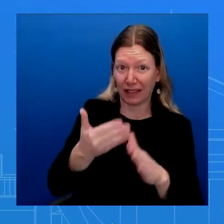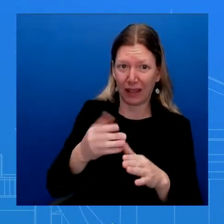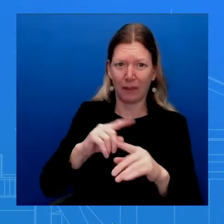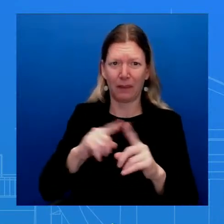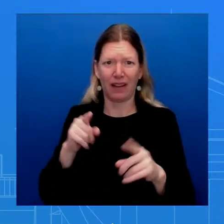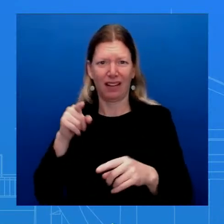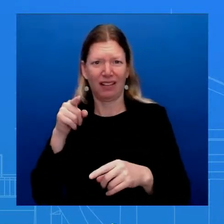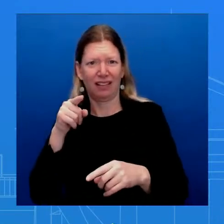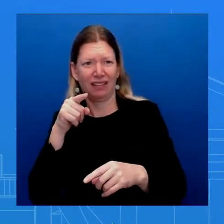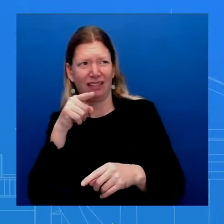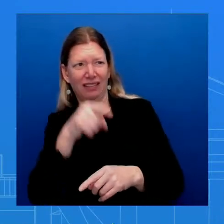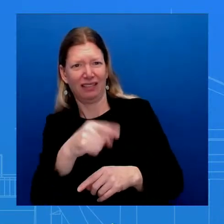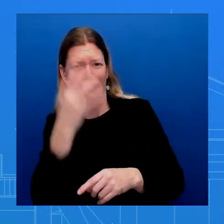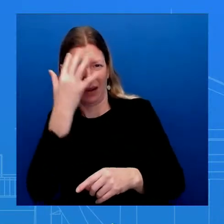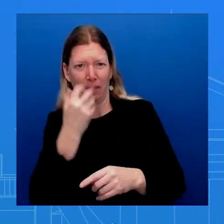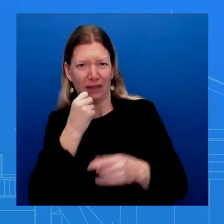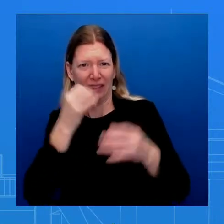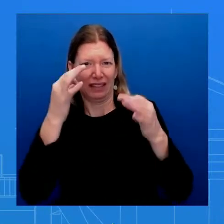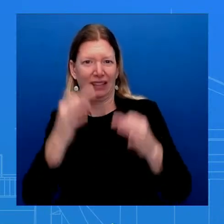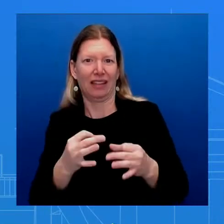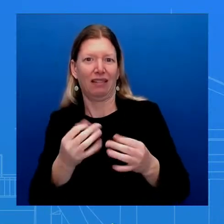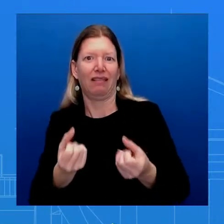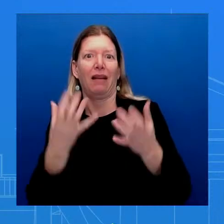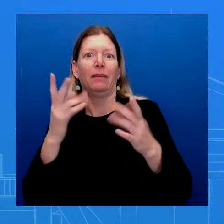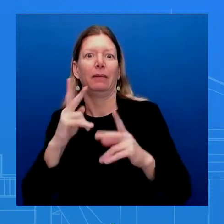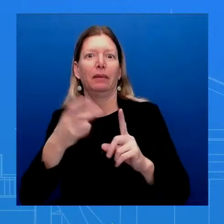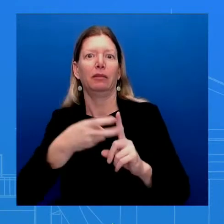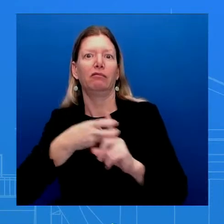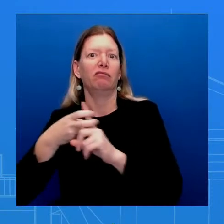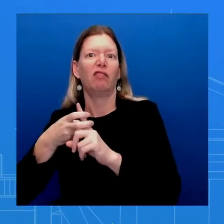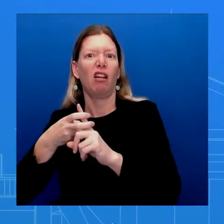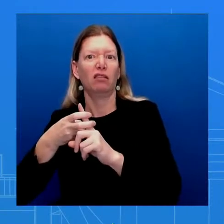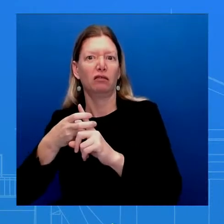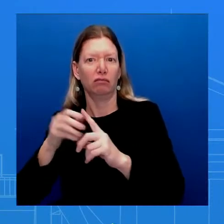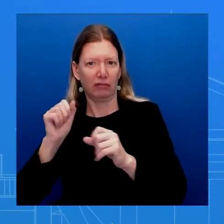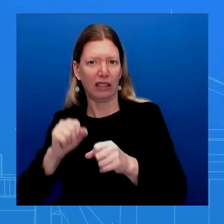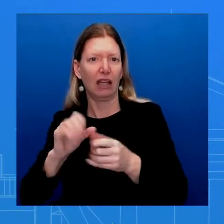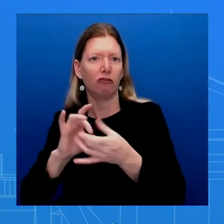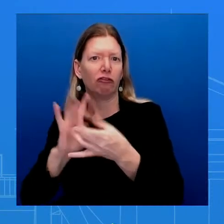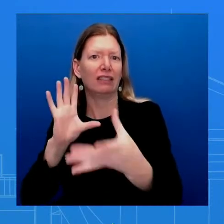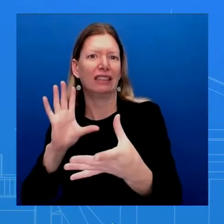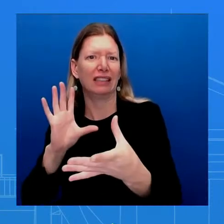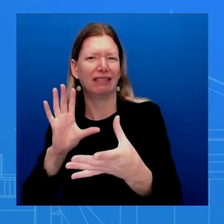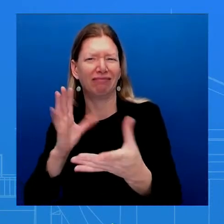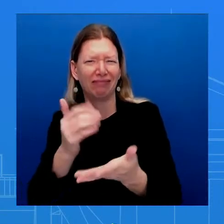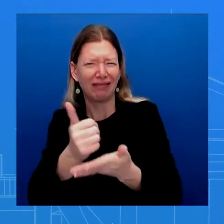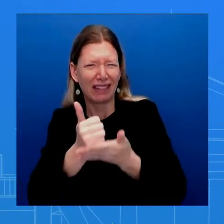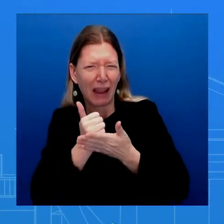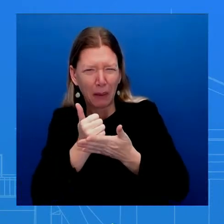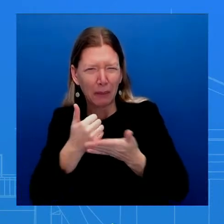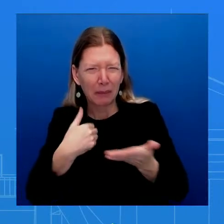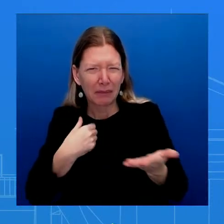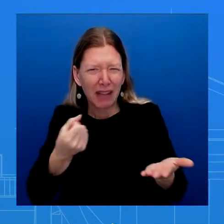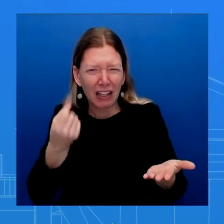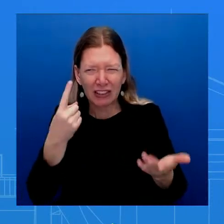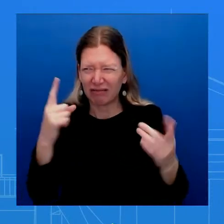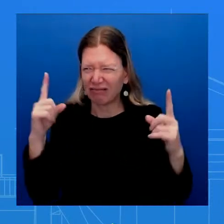I mean, just help us to understand how complex is that? And is this a way to -- is this, like, a strategy to keep --